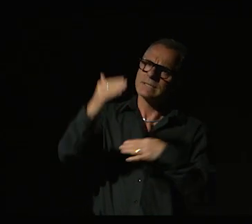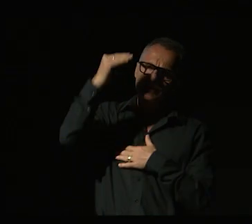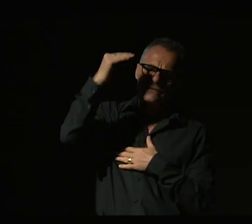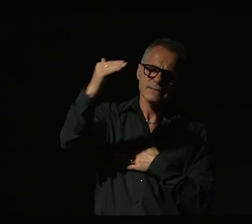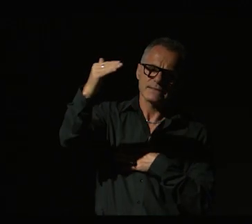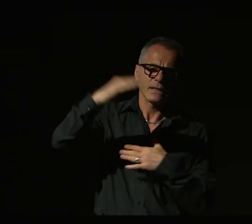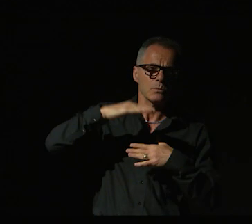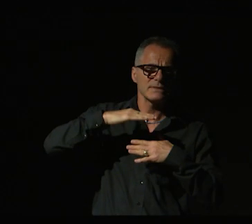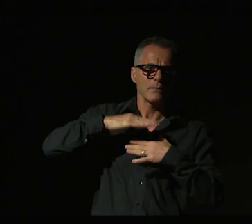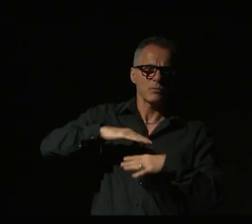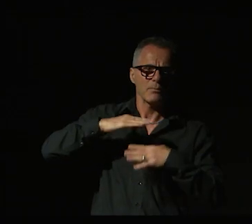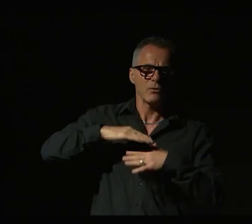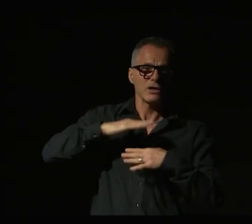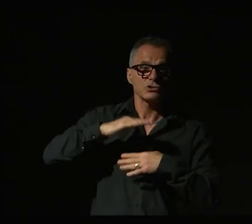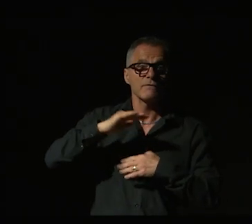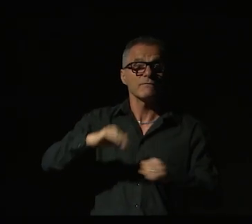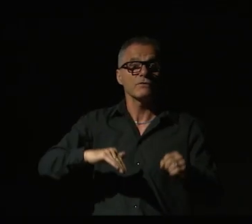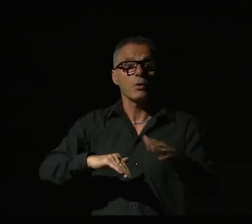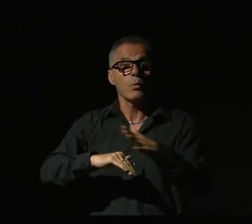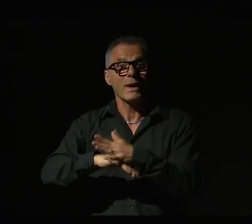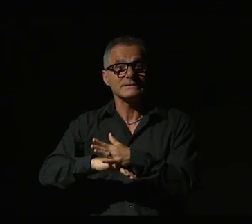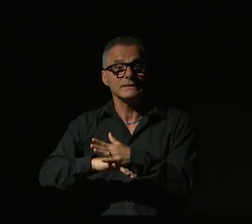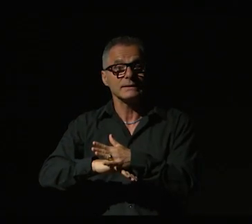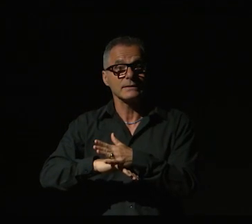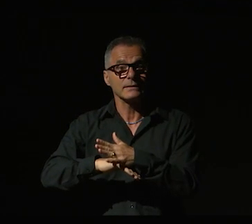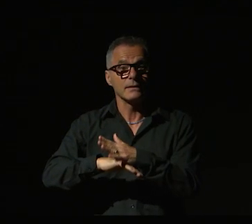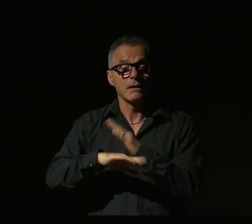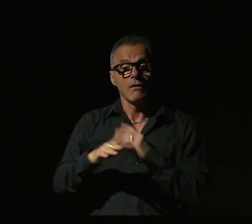of the planned wedding of Odoardo's older brother Ranuccio,